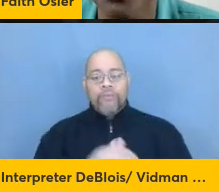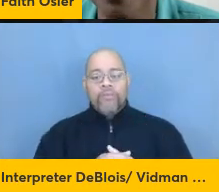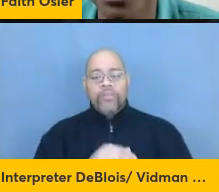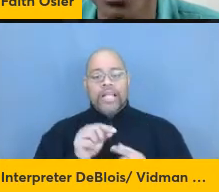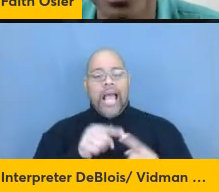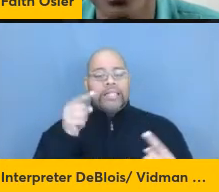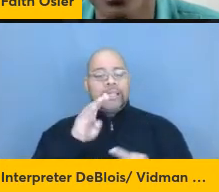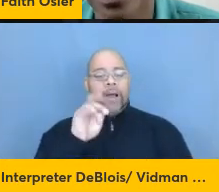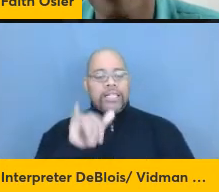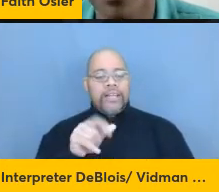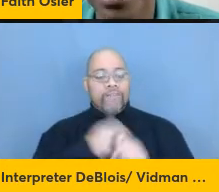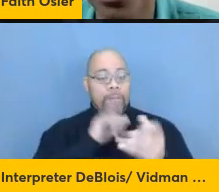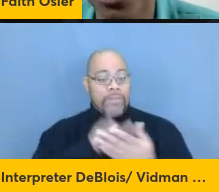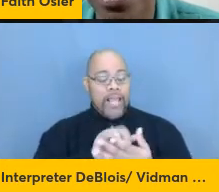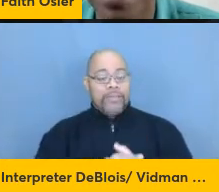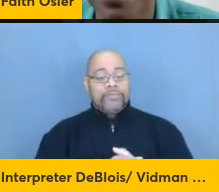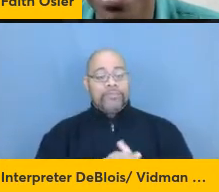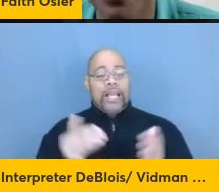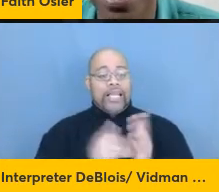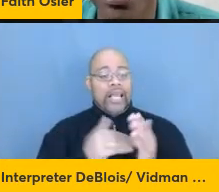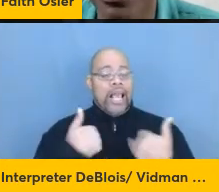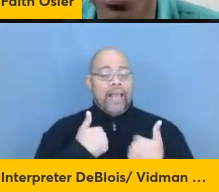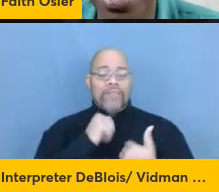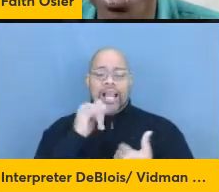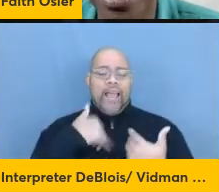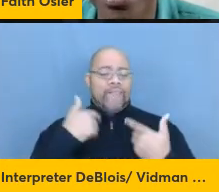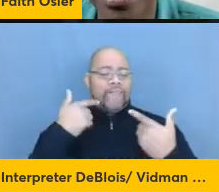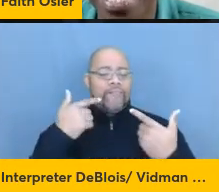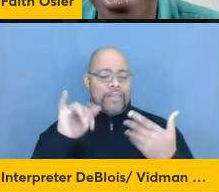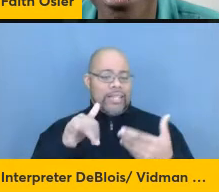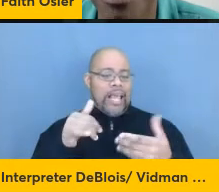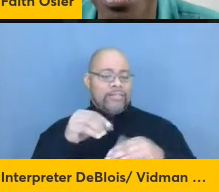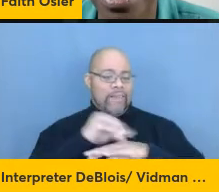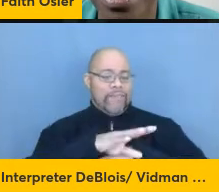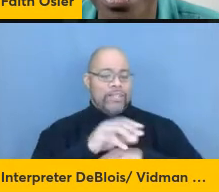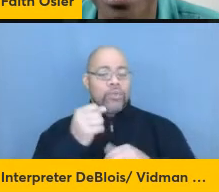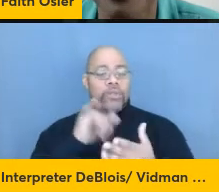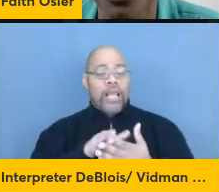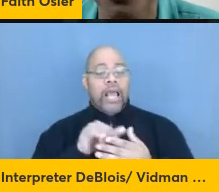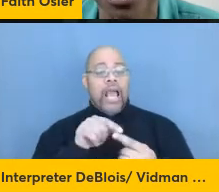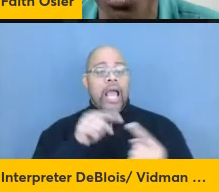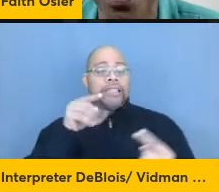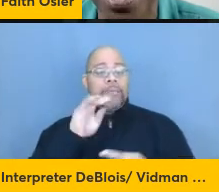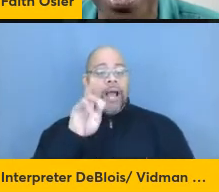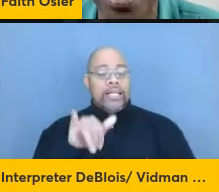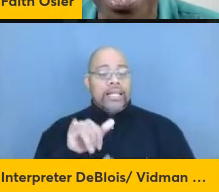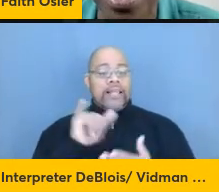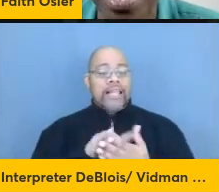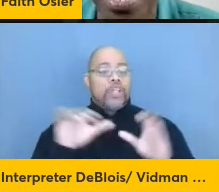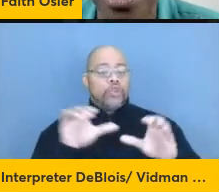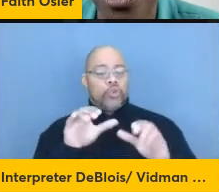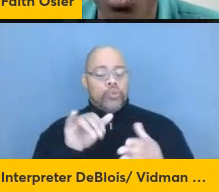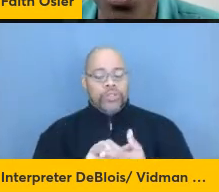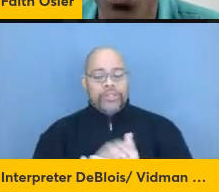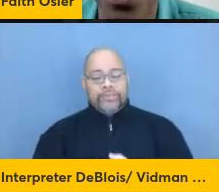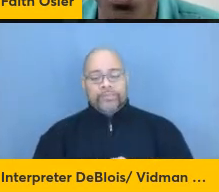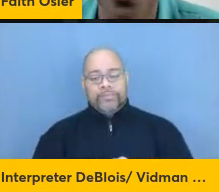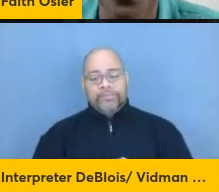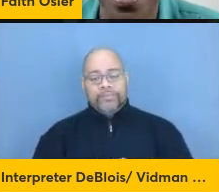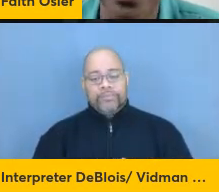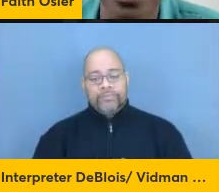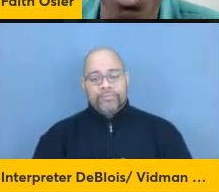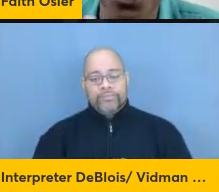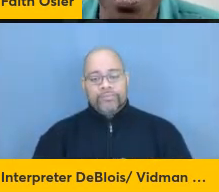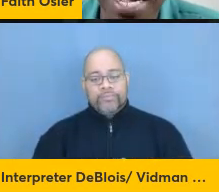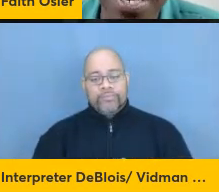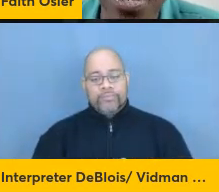from it, again, you don't have that effect. So really, it's antibody that seems to be doing it. And so the fact that you can